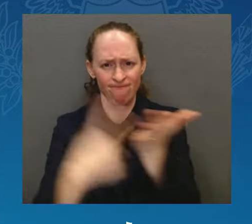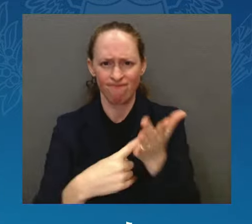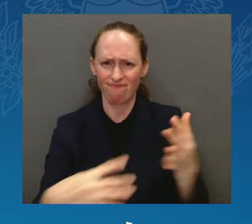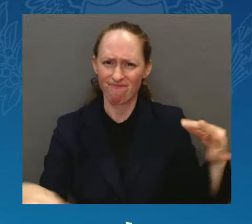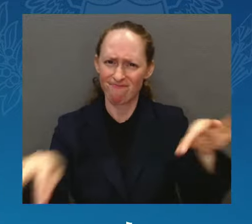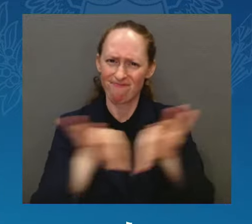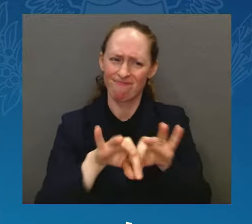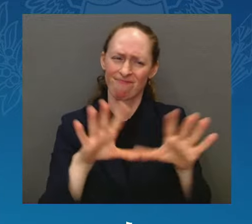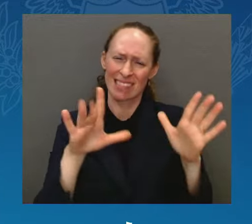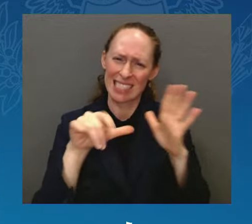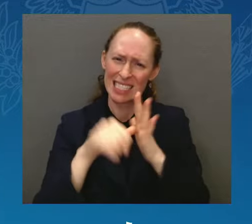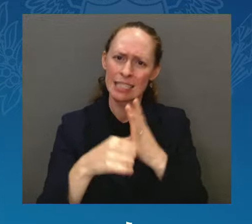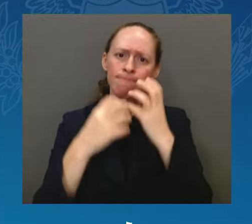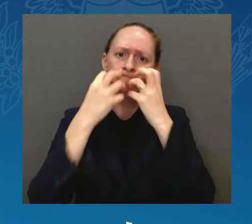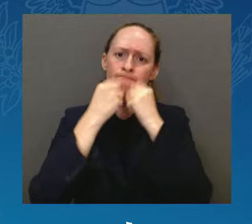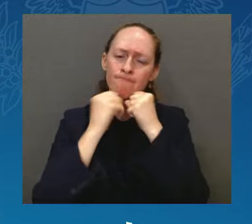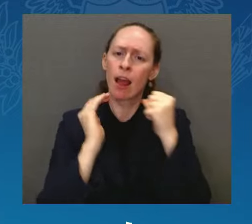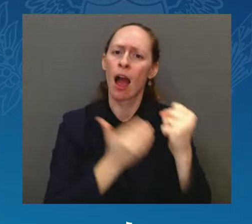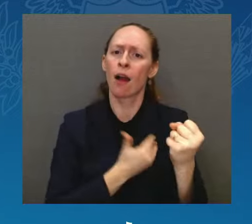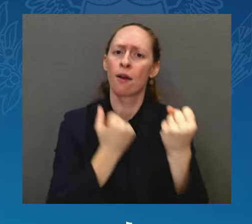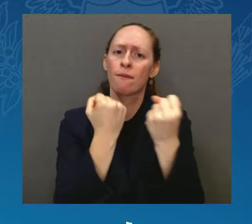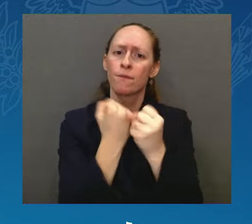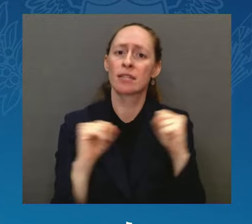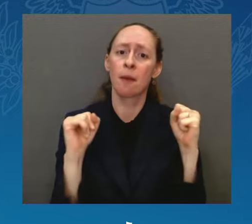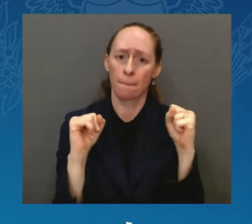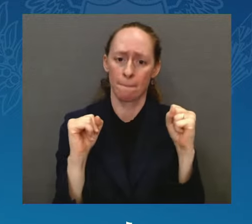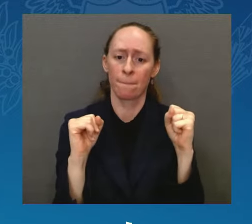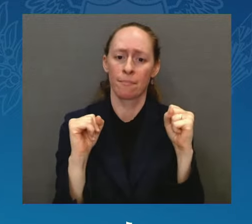I visited Northern Arizona University with Secretary Miguel Cardona.